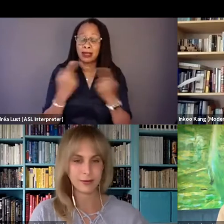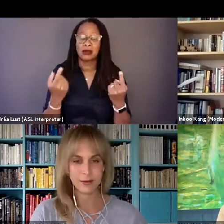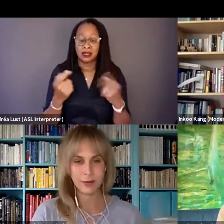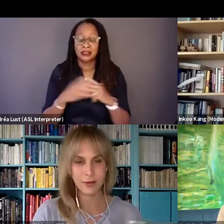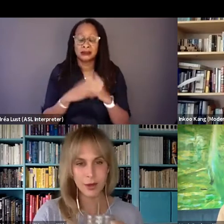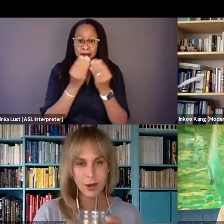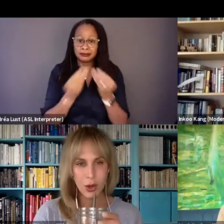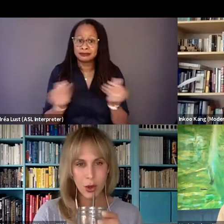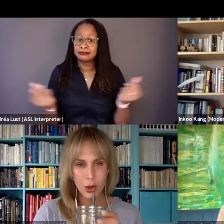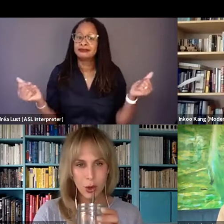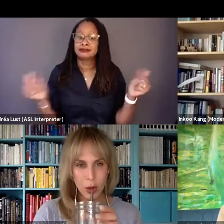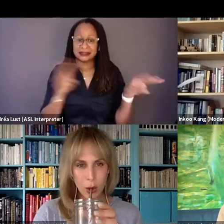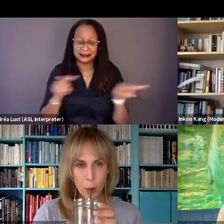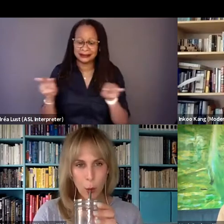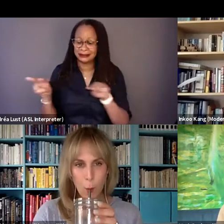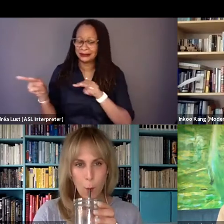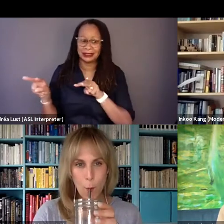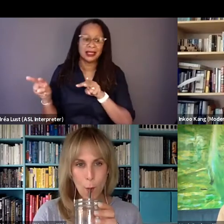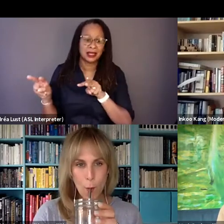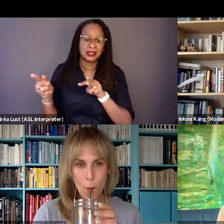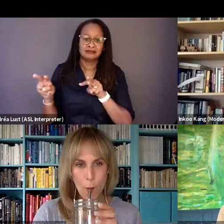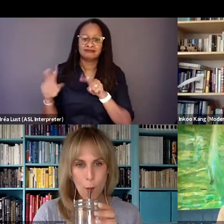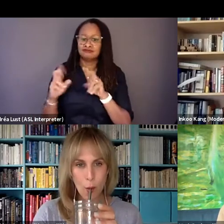of seeing that it kind of broke itself evenly,